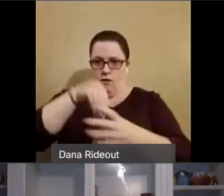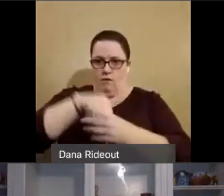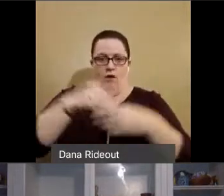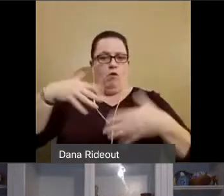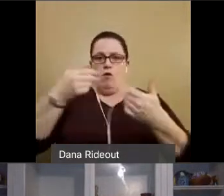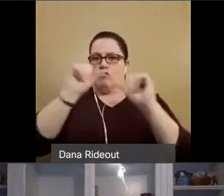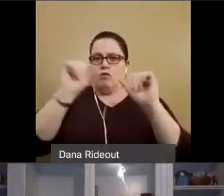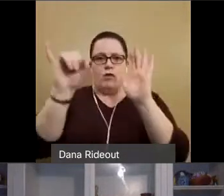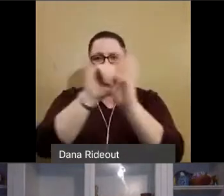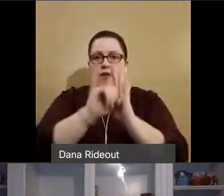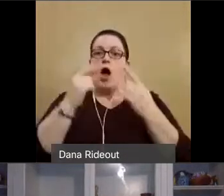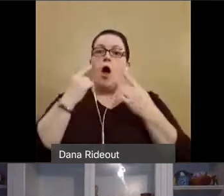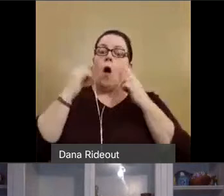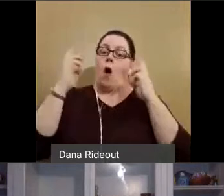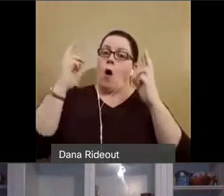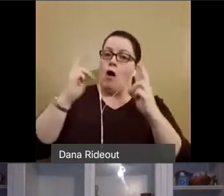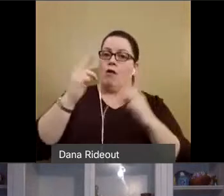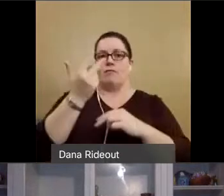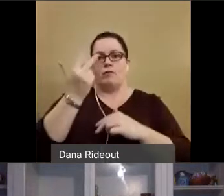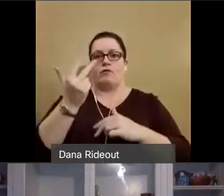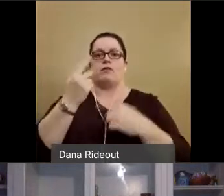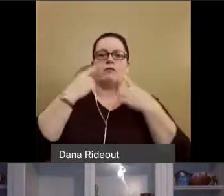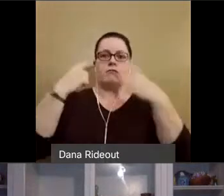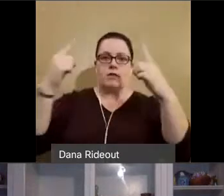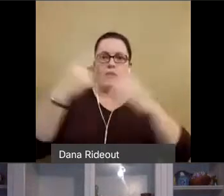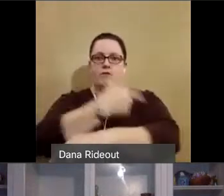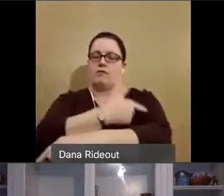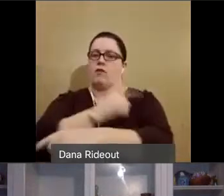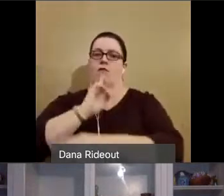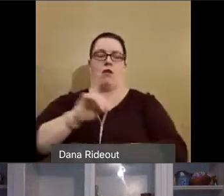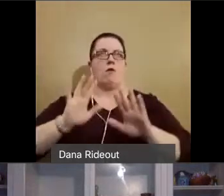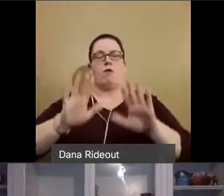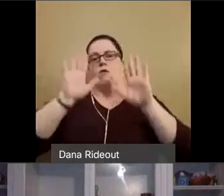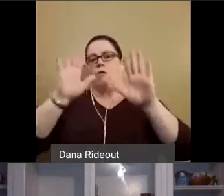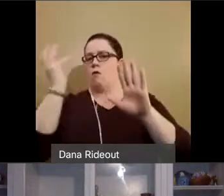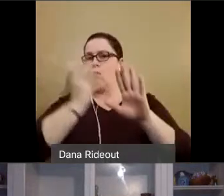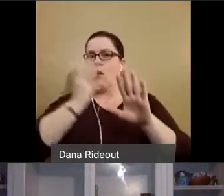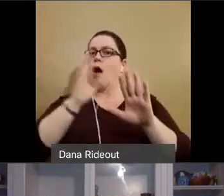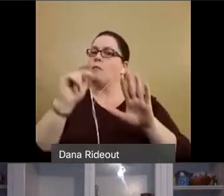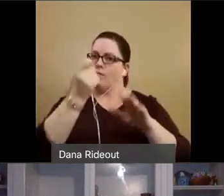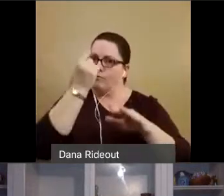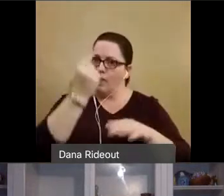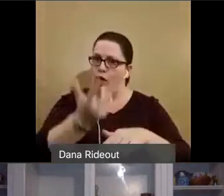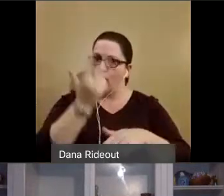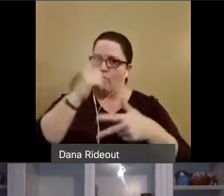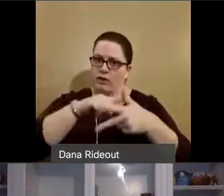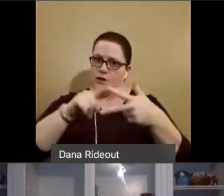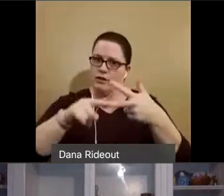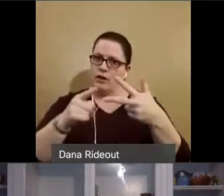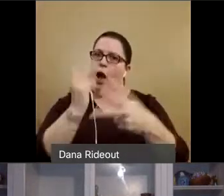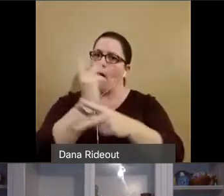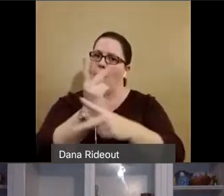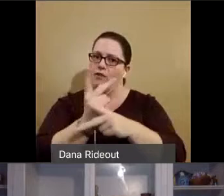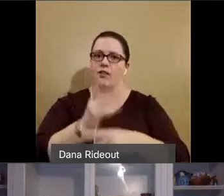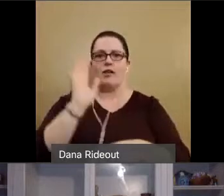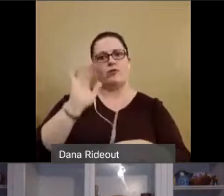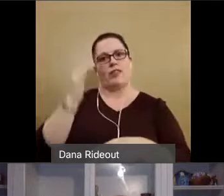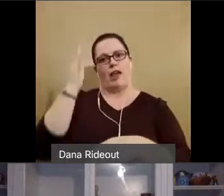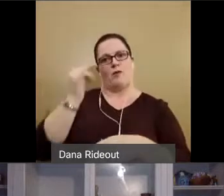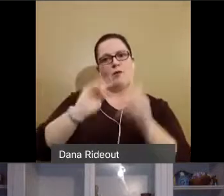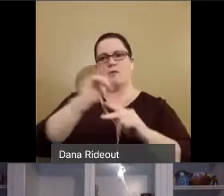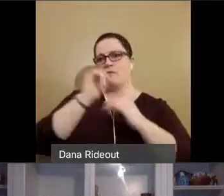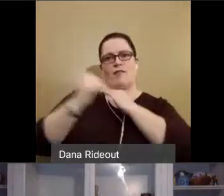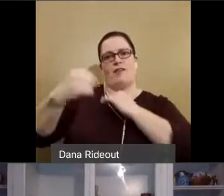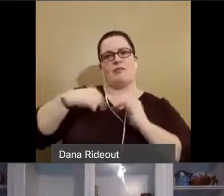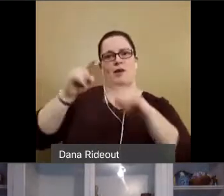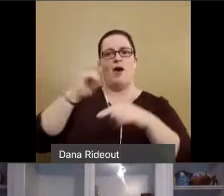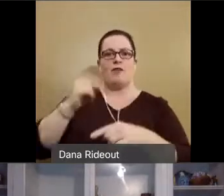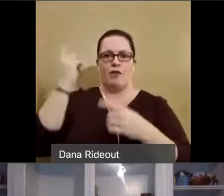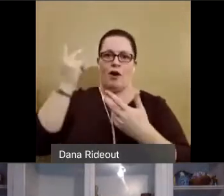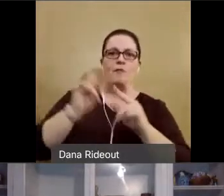hopefully successful vaccines is incredible. But of course, there are 3 cautions that come with this as well. Because this is why, I don't get invited to dinner party, because everyone's like, this is going to be fine. No, not so much.